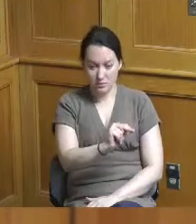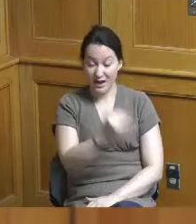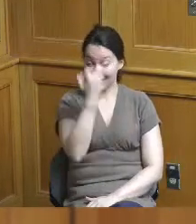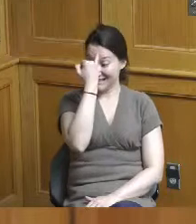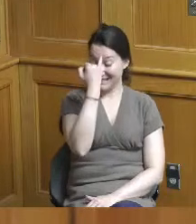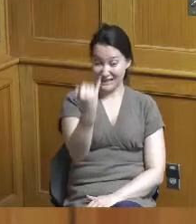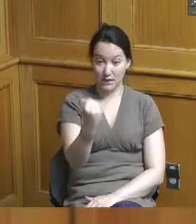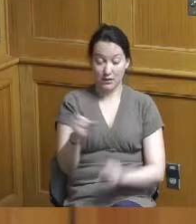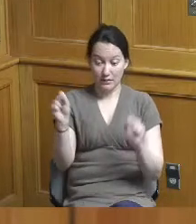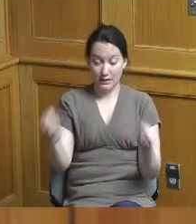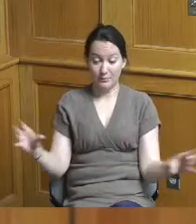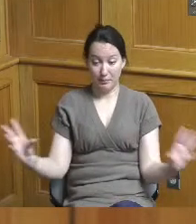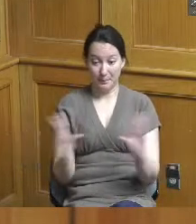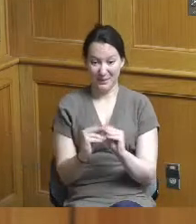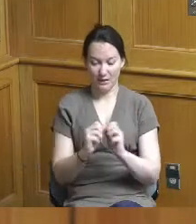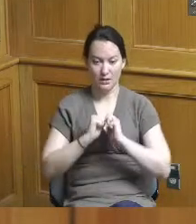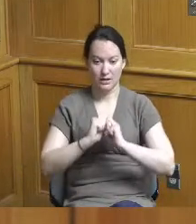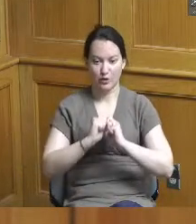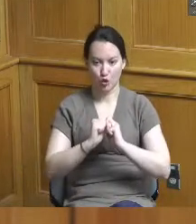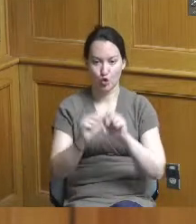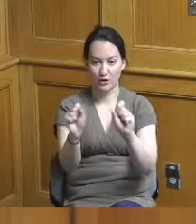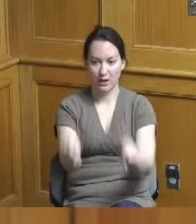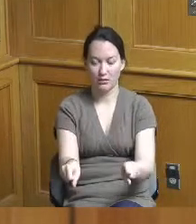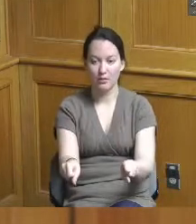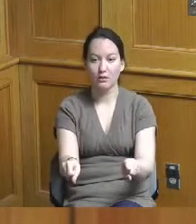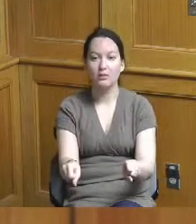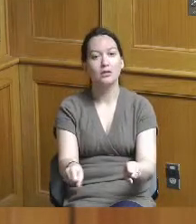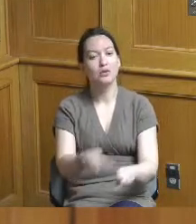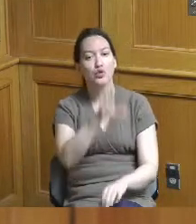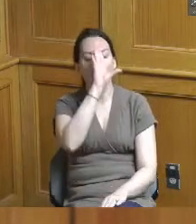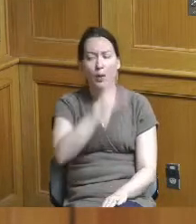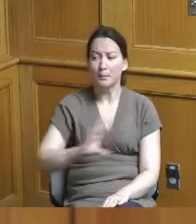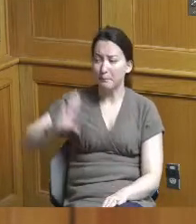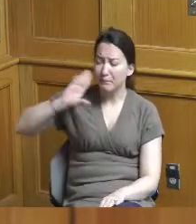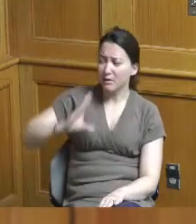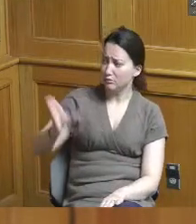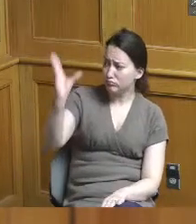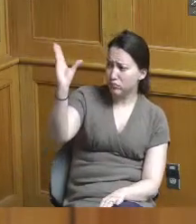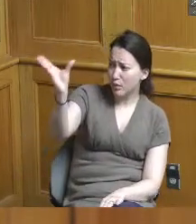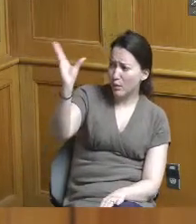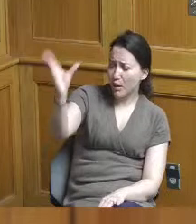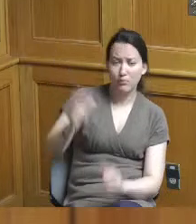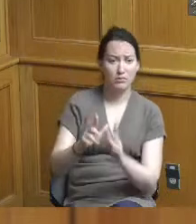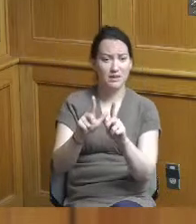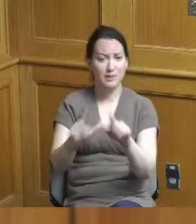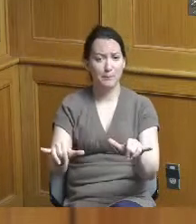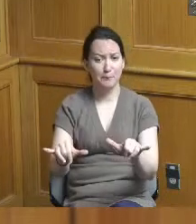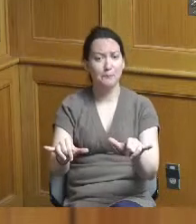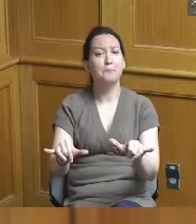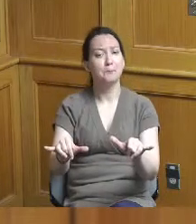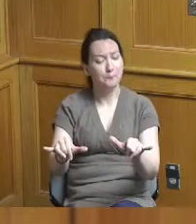we do that meeting together so that not only do we hear that presentation at the same time but we can